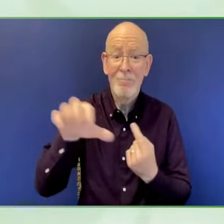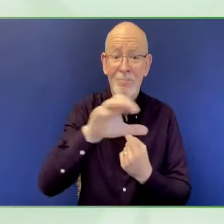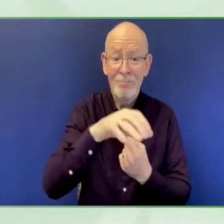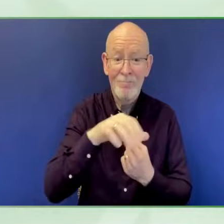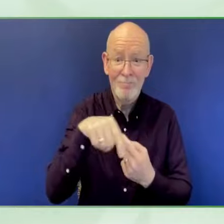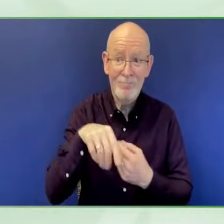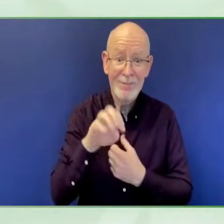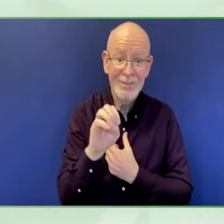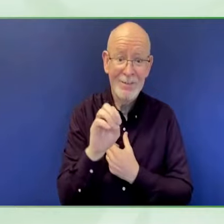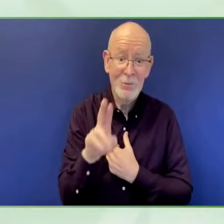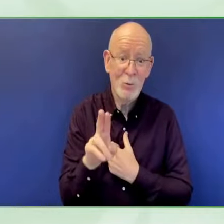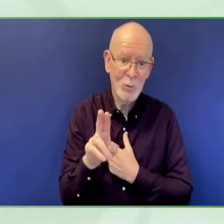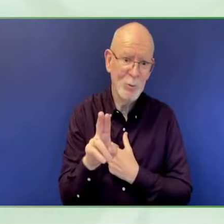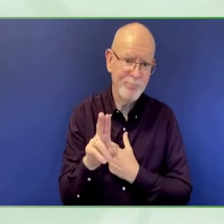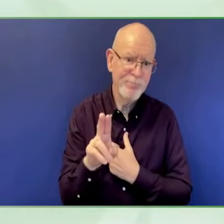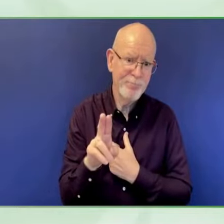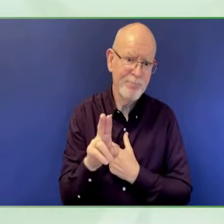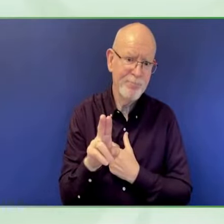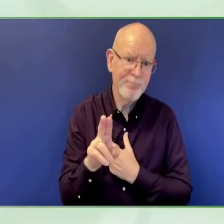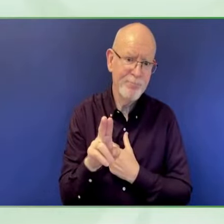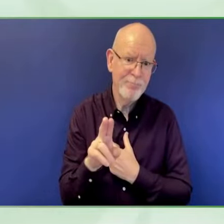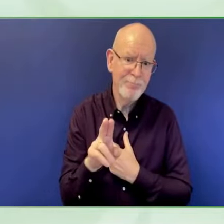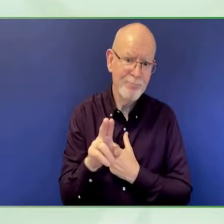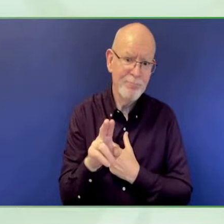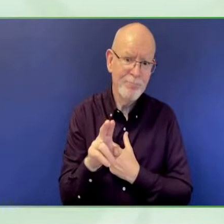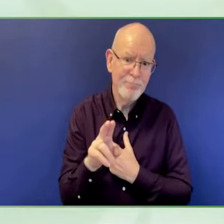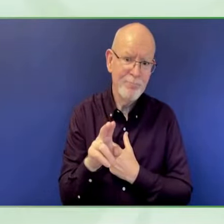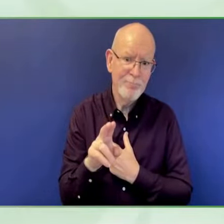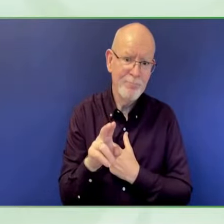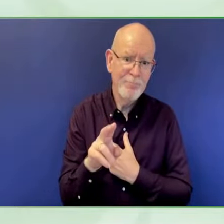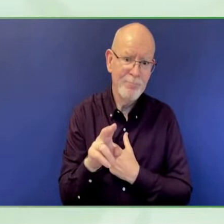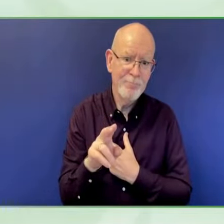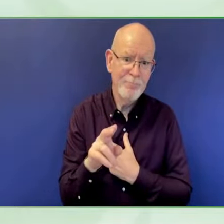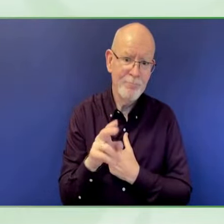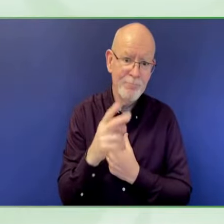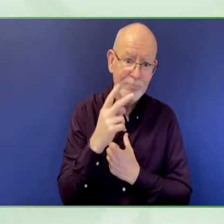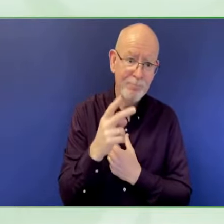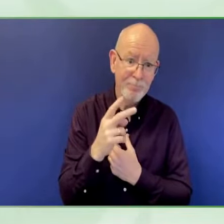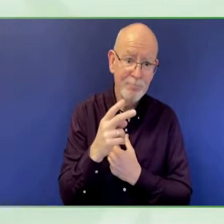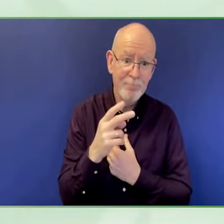If you have a bit of time you should check out the paper written